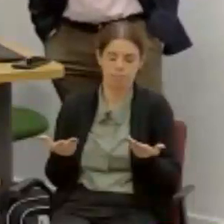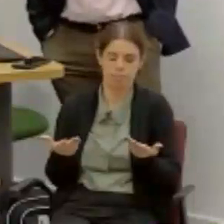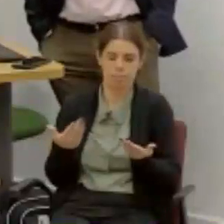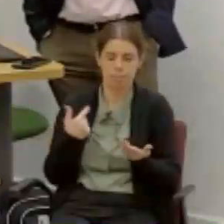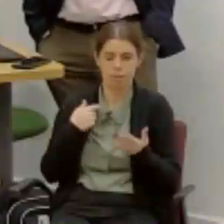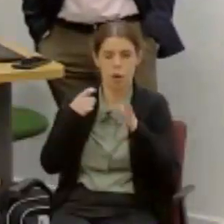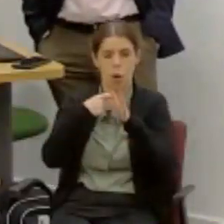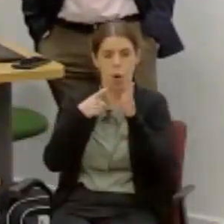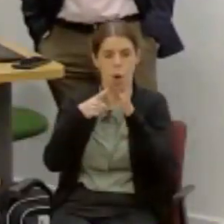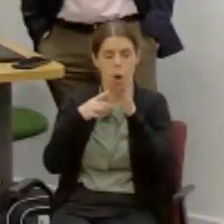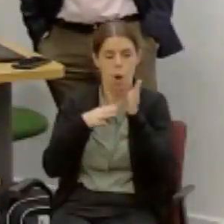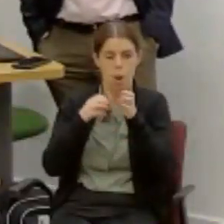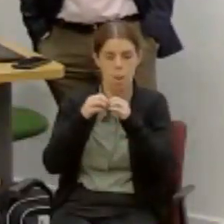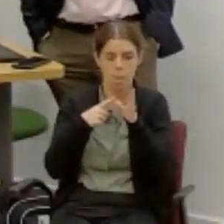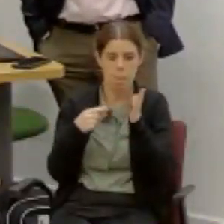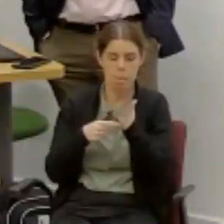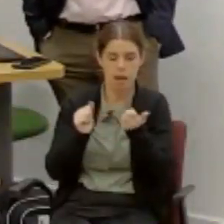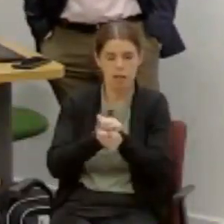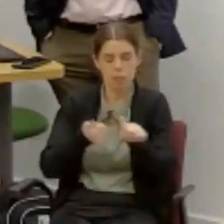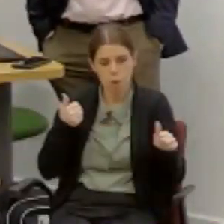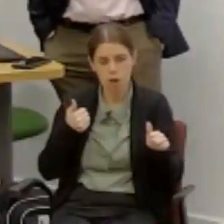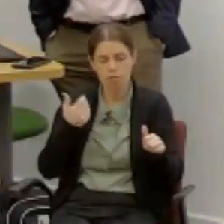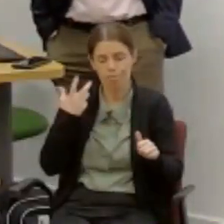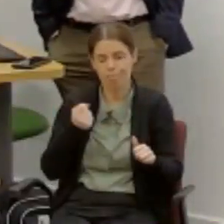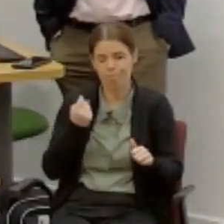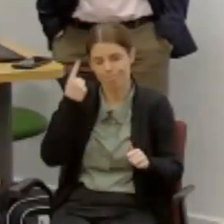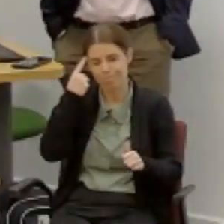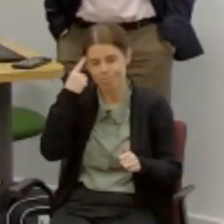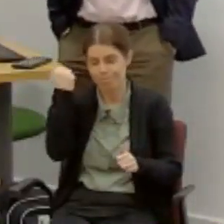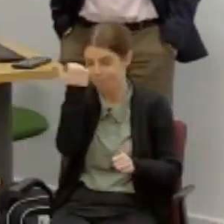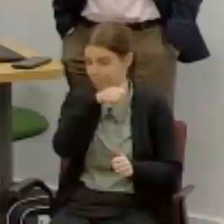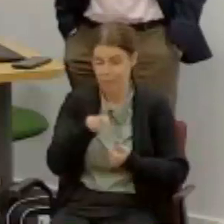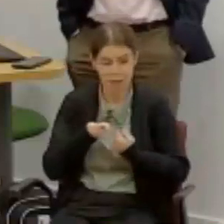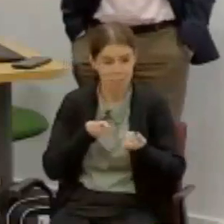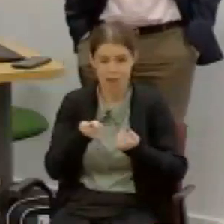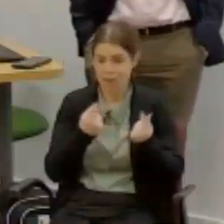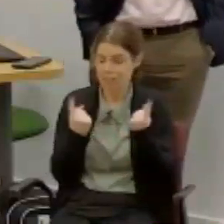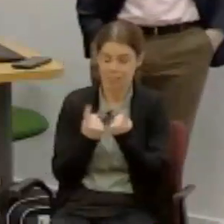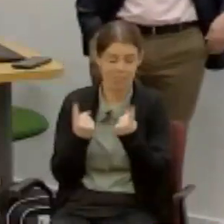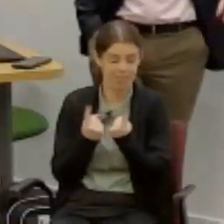combat sports got it can a sus they manager things paradoxically quite well, because I